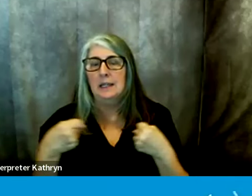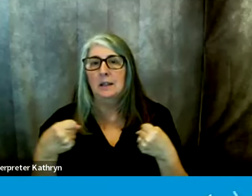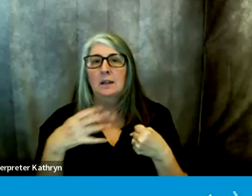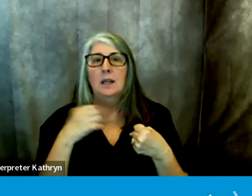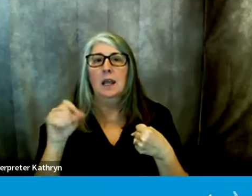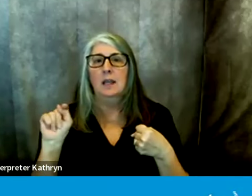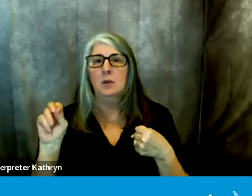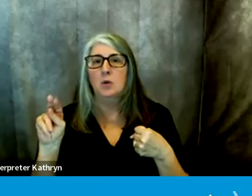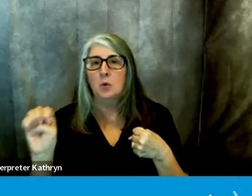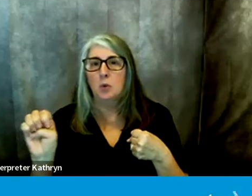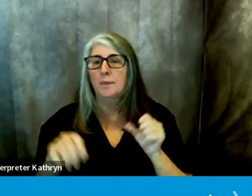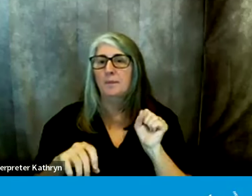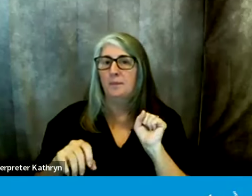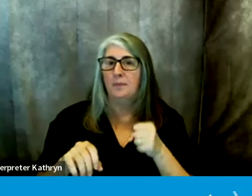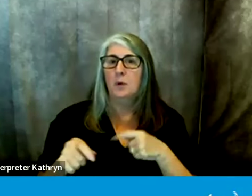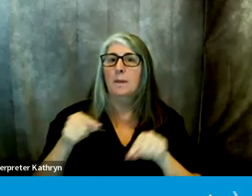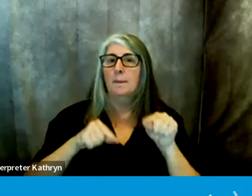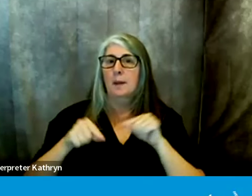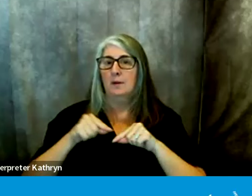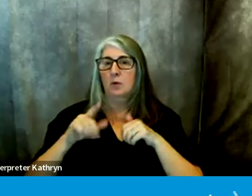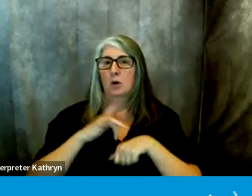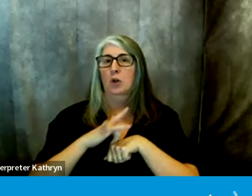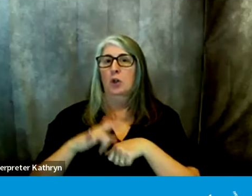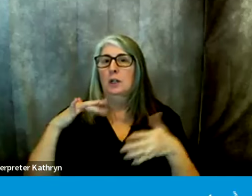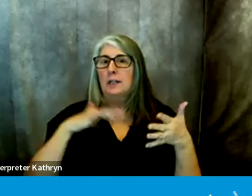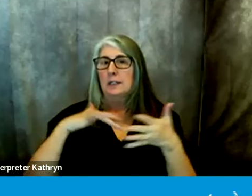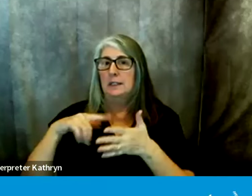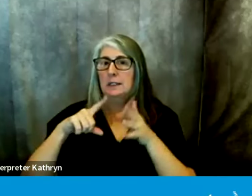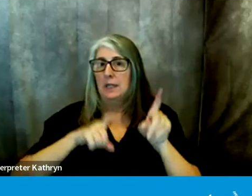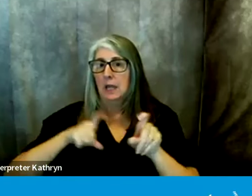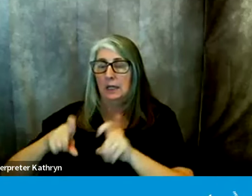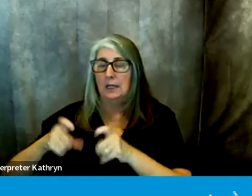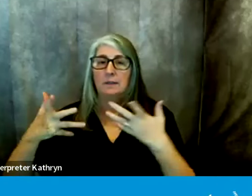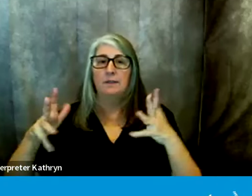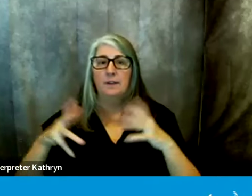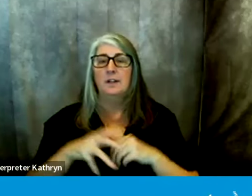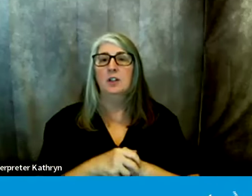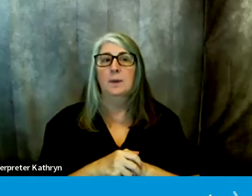Yes, again, going back to some of the early studies that we have conducted in the CP population,